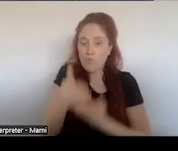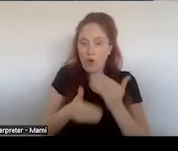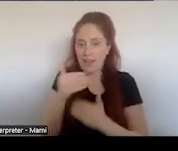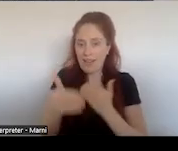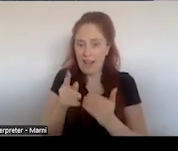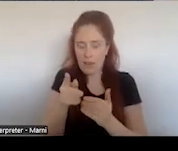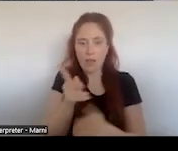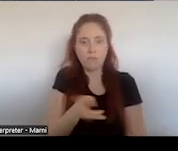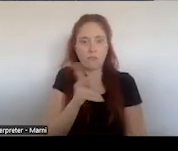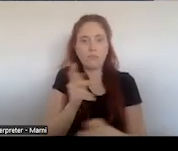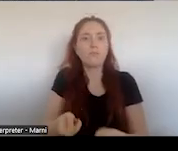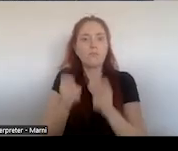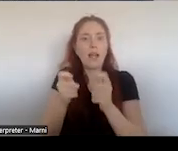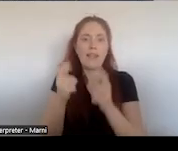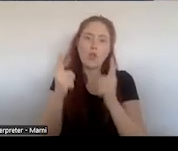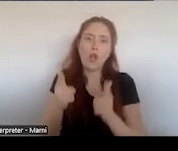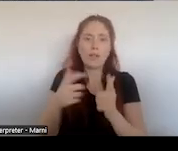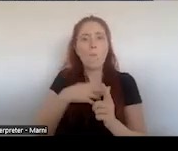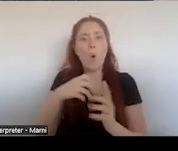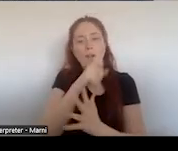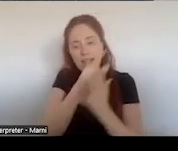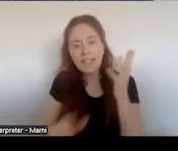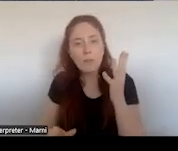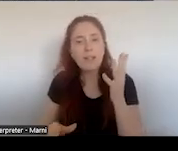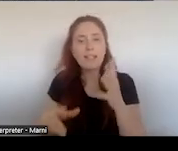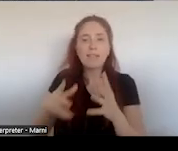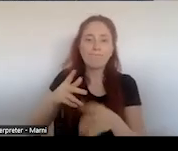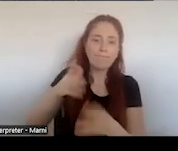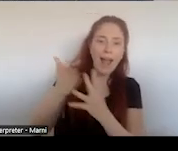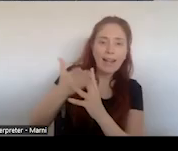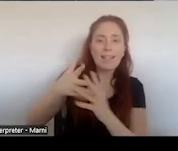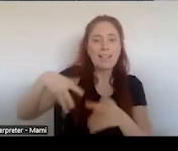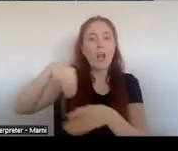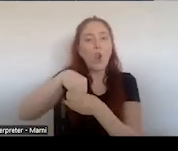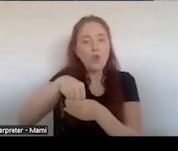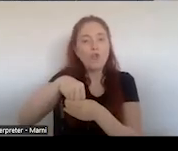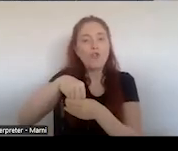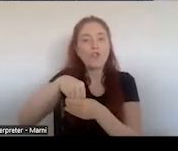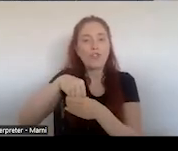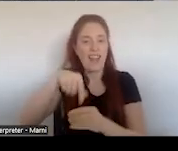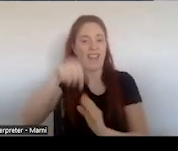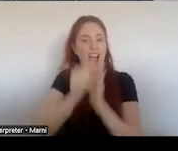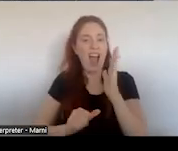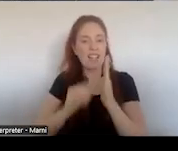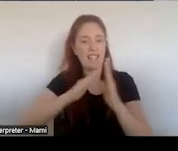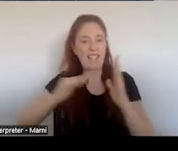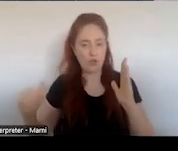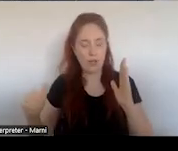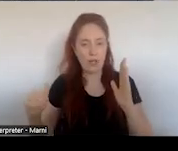access and inclusion in the arts and sector. So when the government developed and created